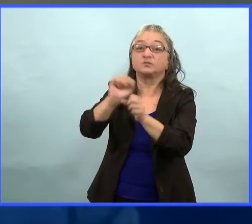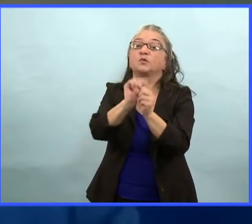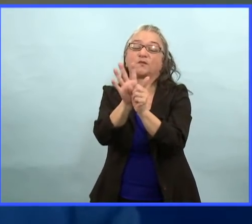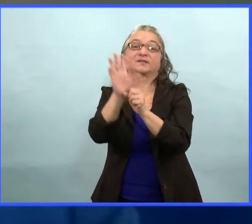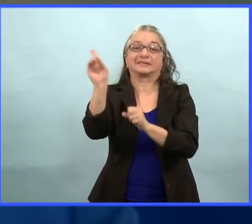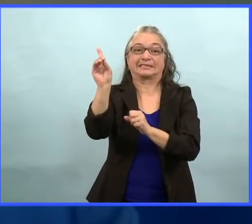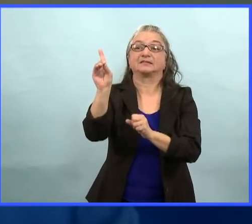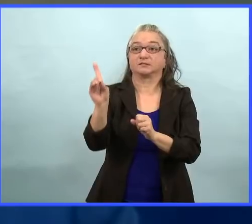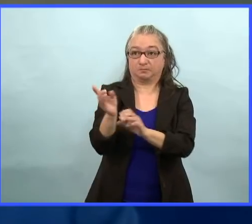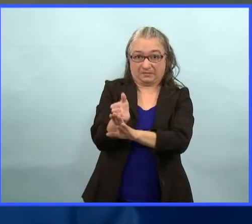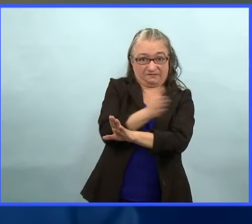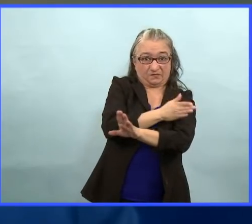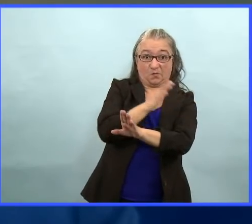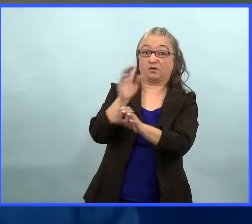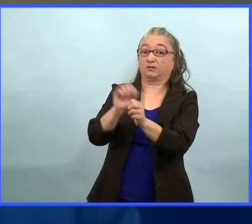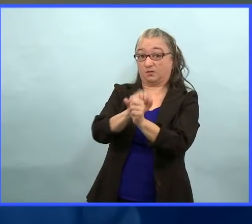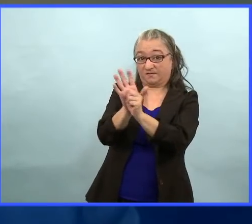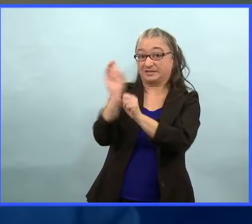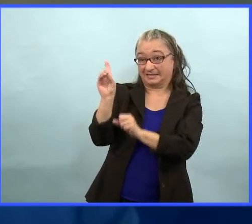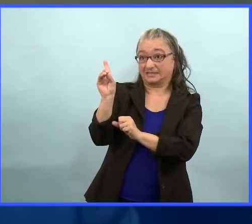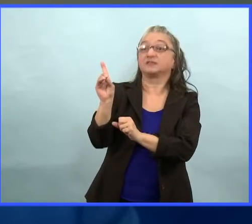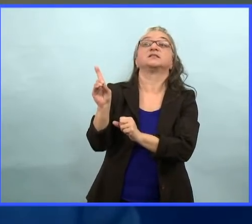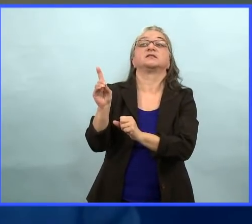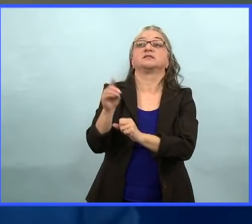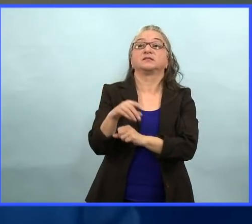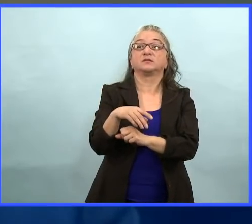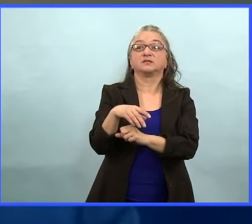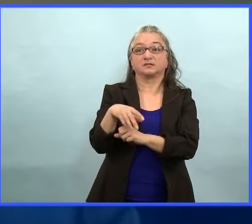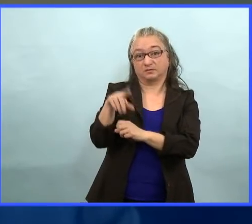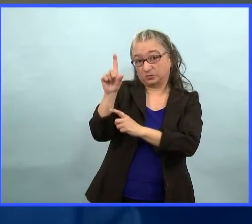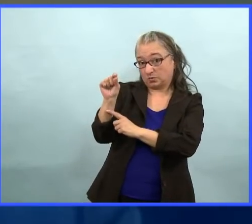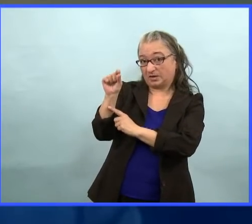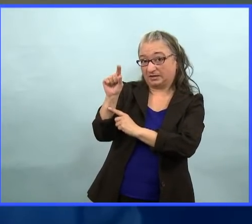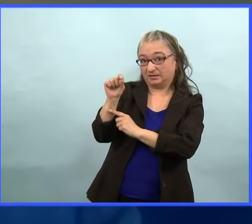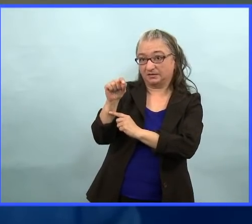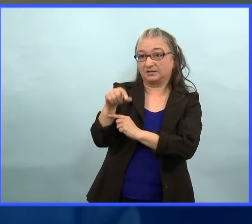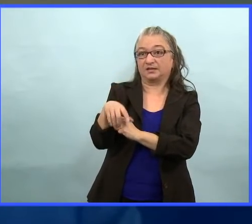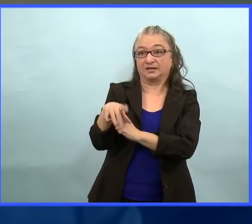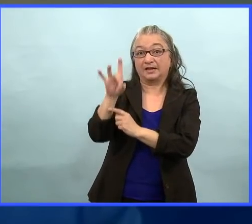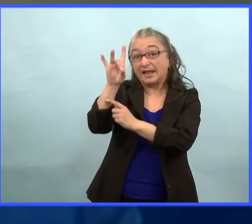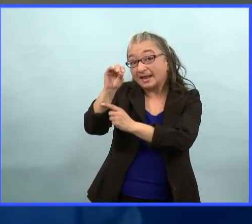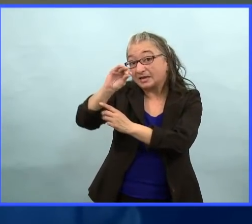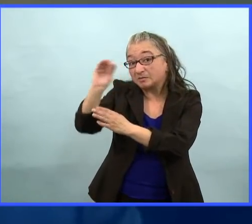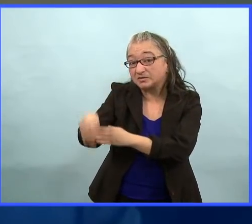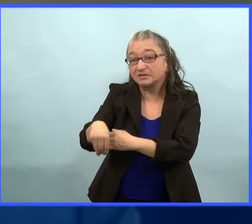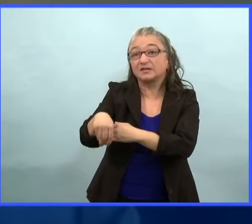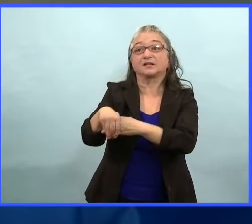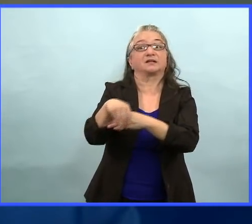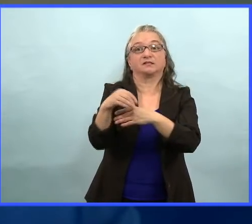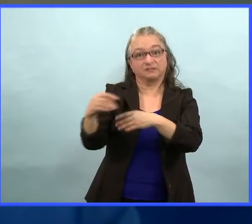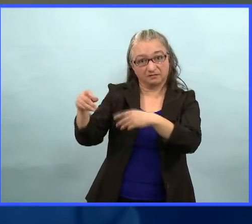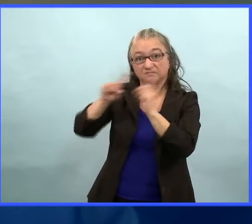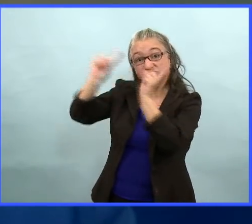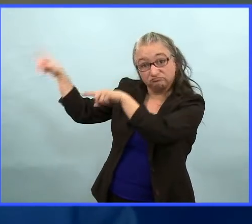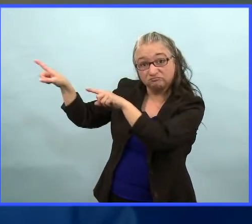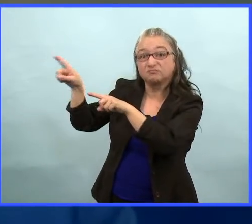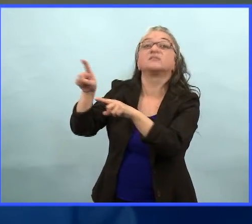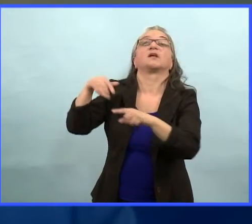patients in icu being there due to covid this information combined with an ongoing analysis of